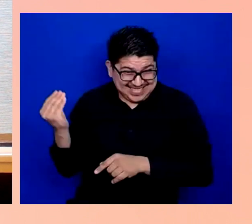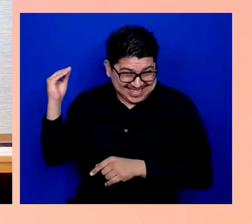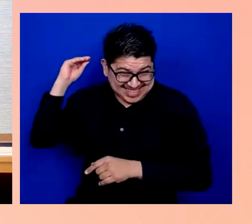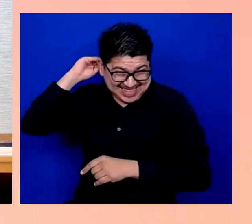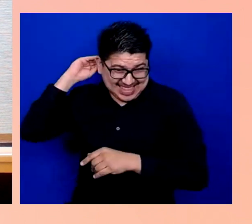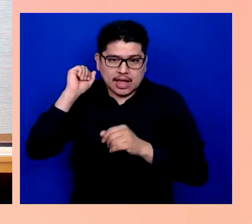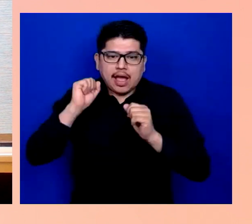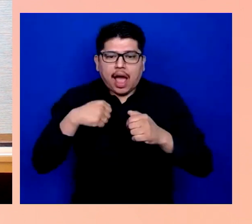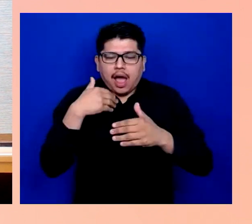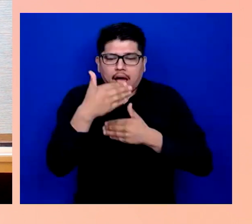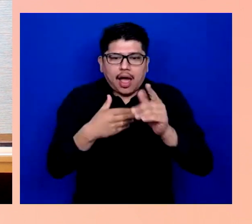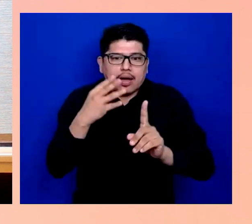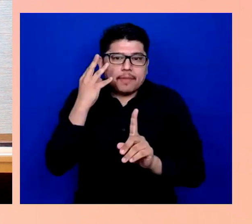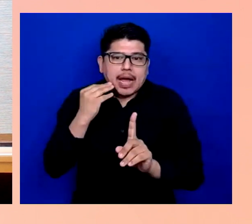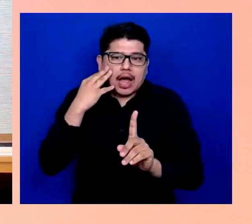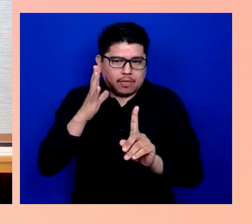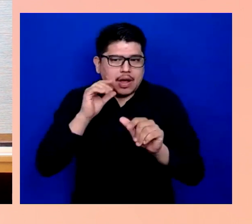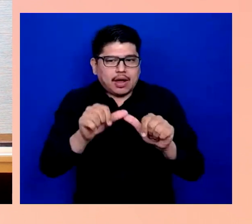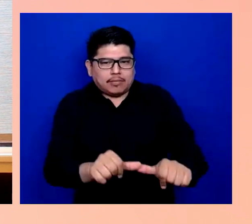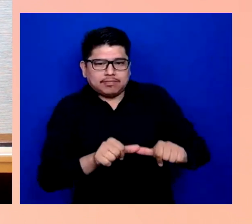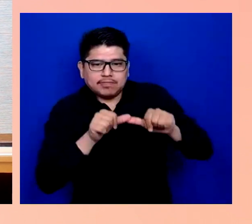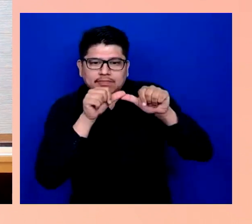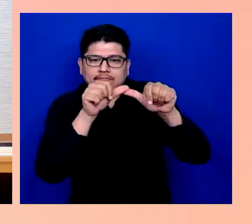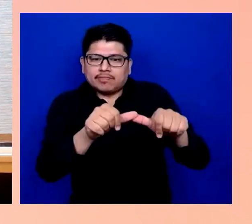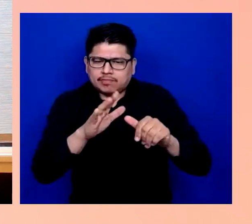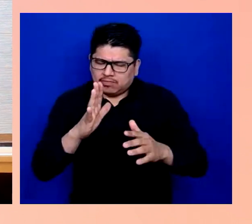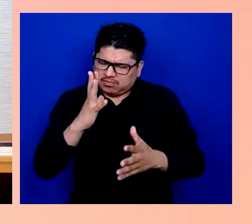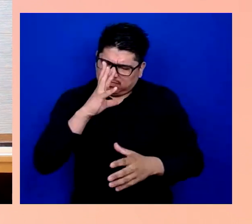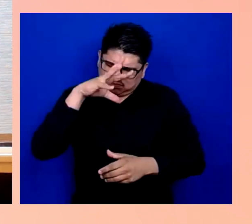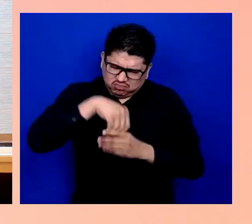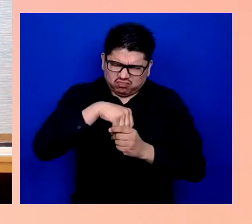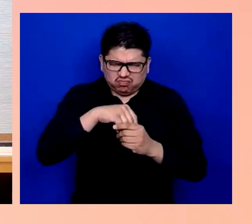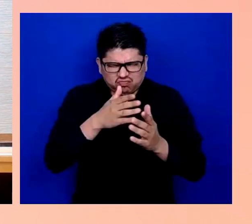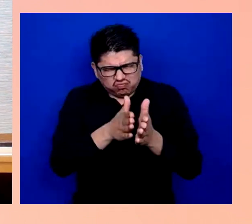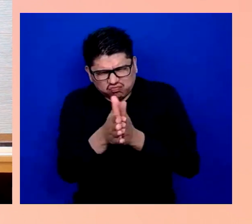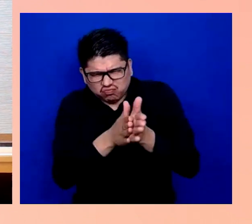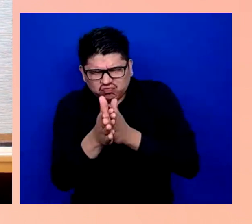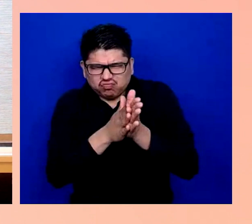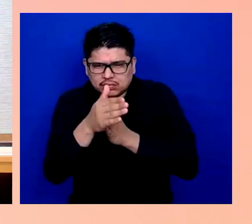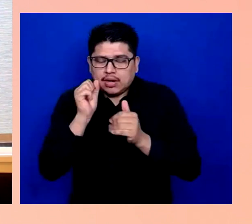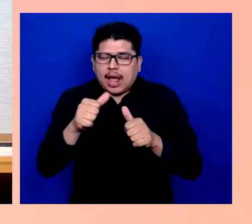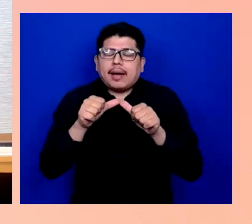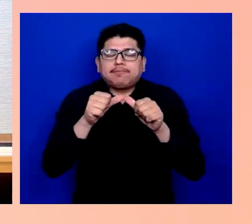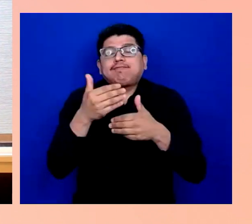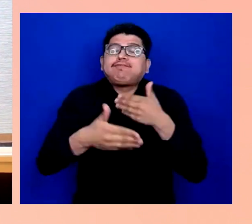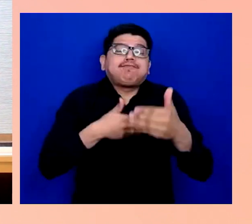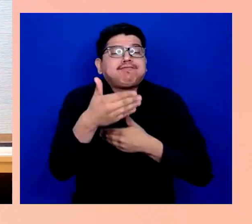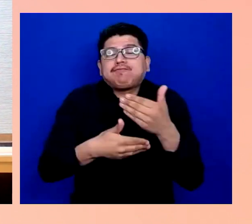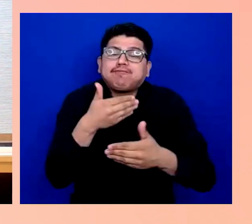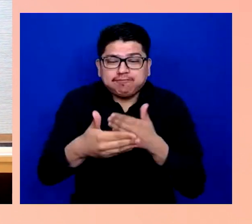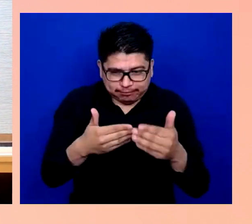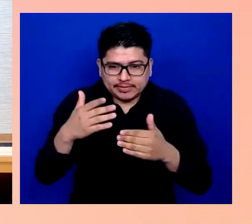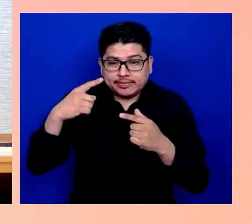close to your heart and center and keep you motivated throughout whatever cognitive demands and loads that you may encounter.